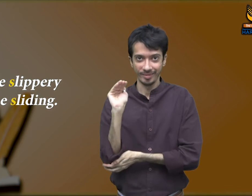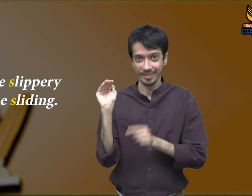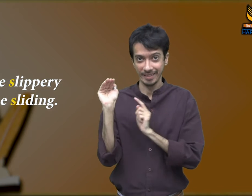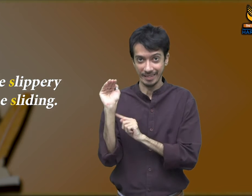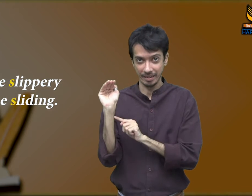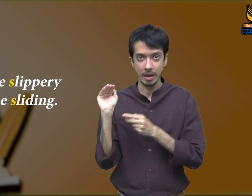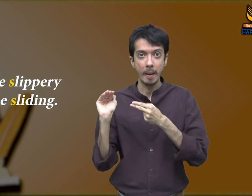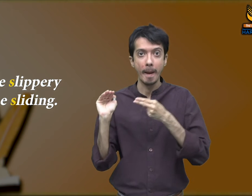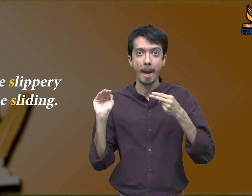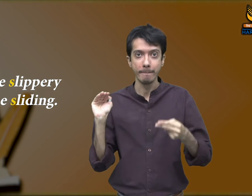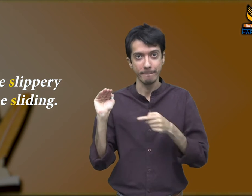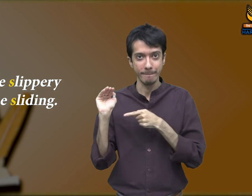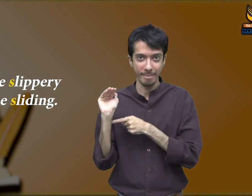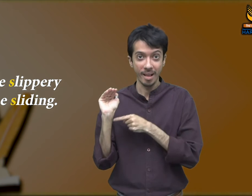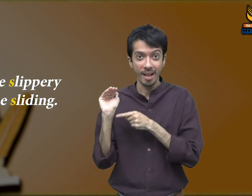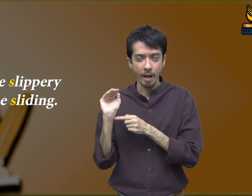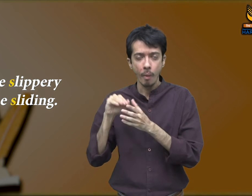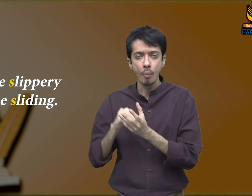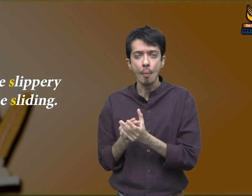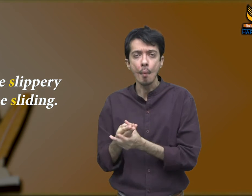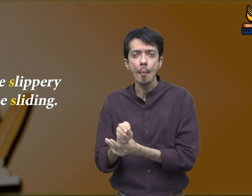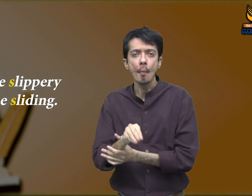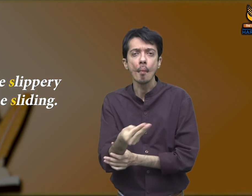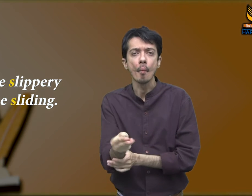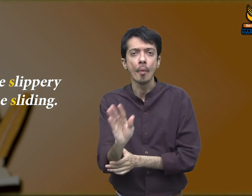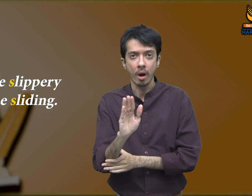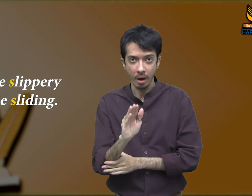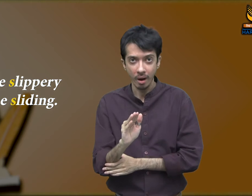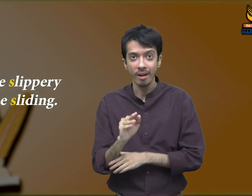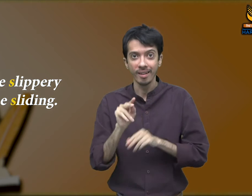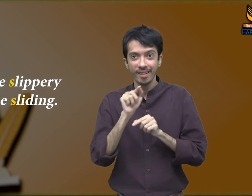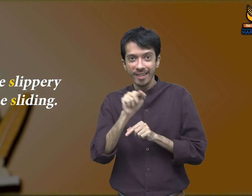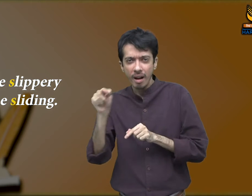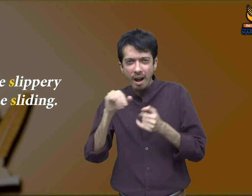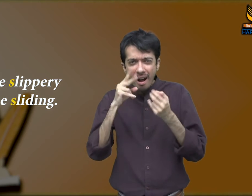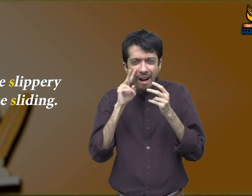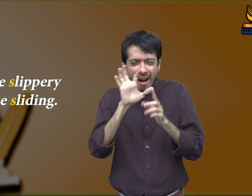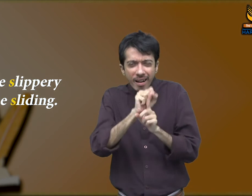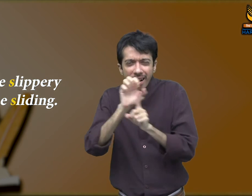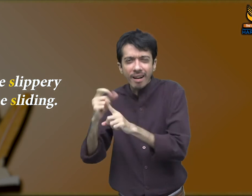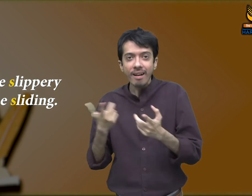Sammy the slippery snake came sliding. In this sentence, the words are used